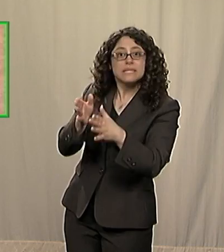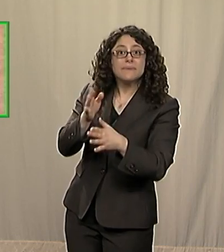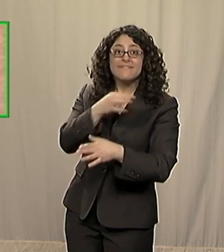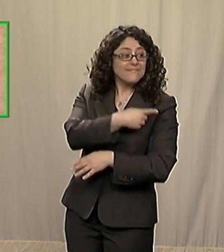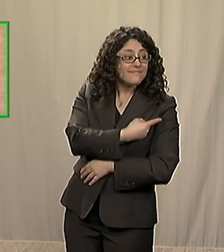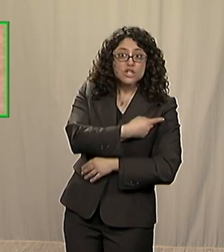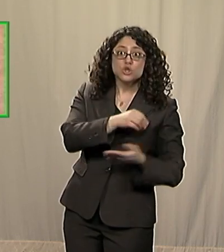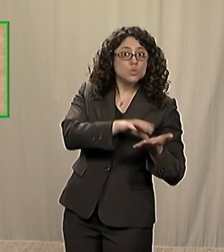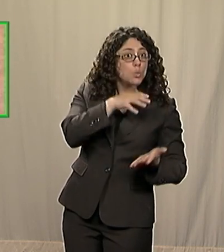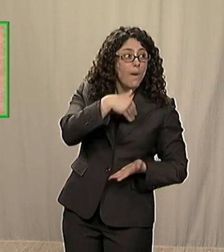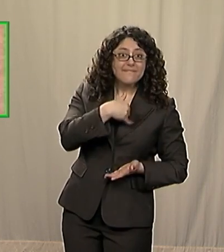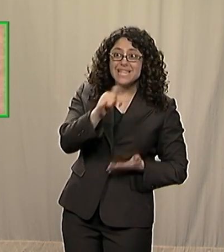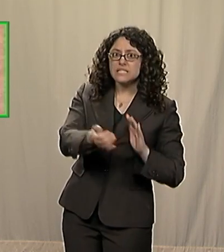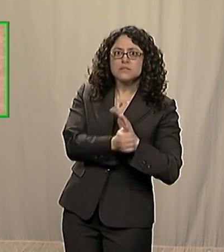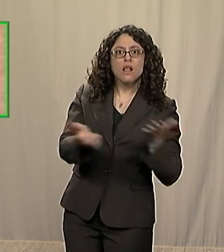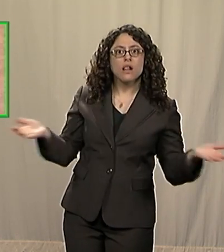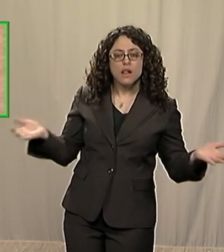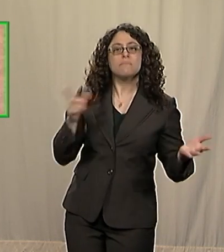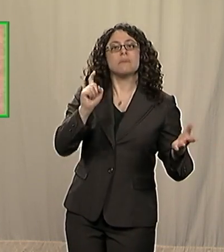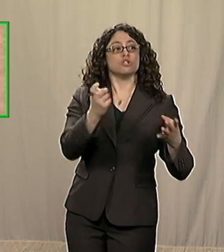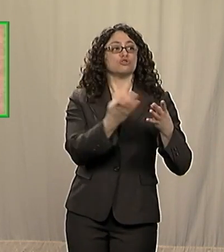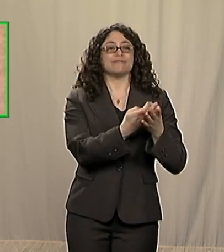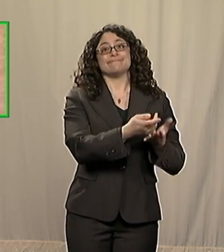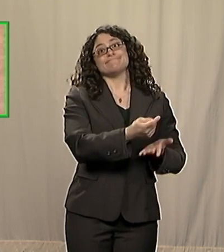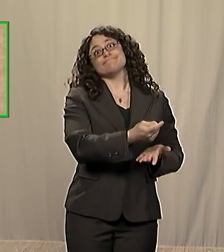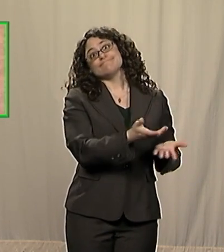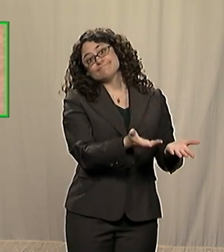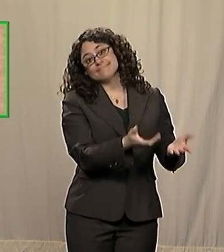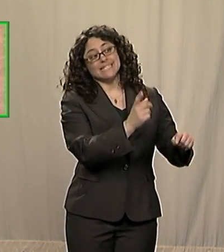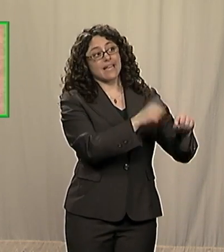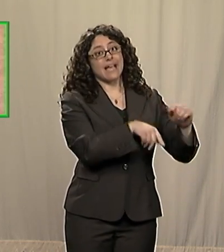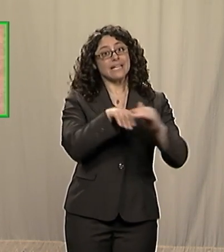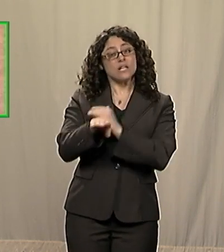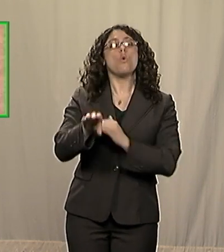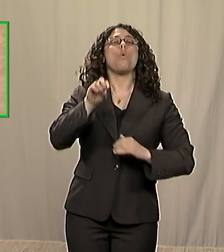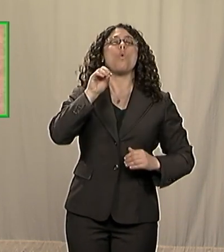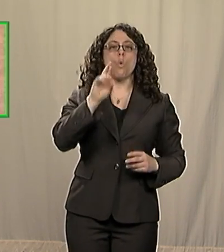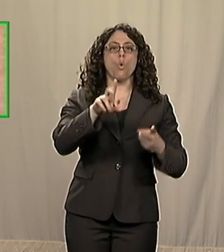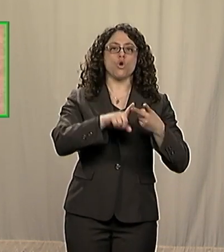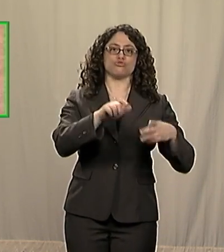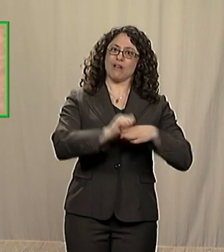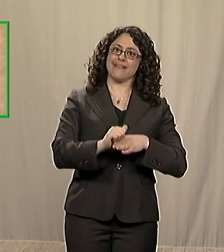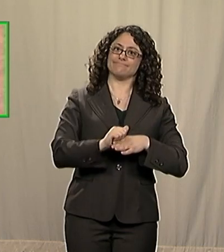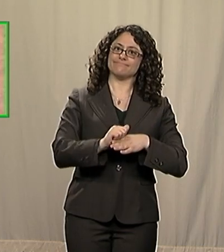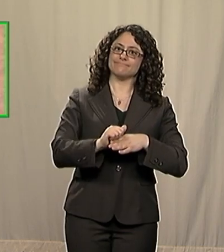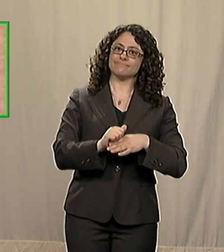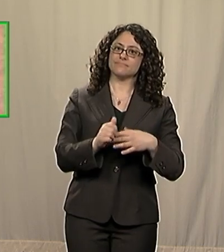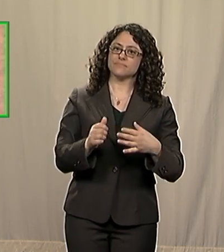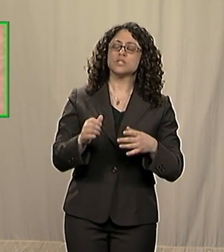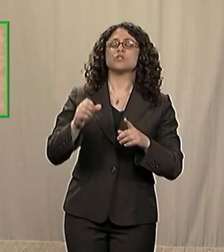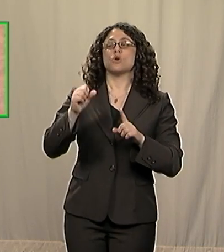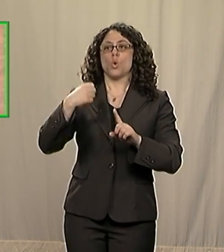they need to be screened for or trained for. And I think we should be putting a focus on that type of interaction